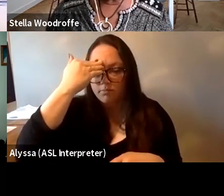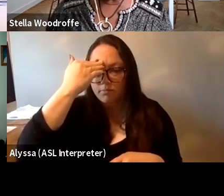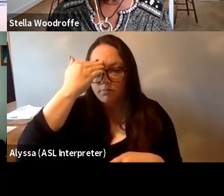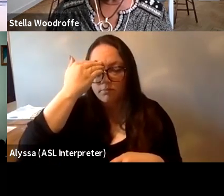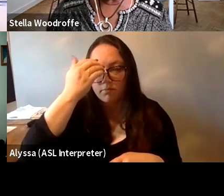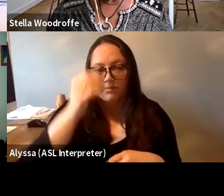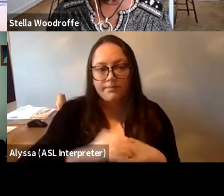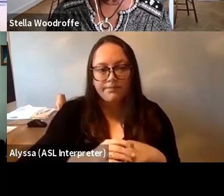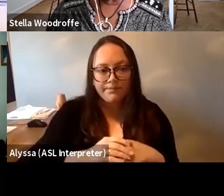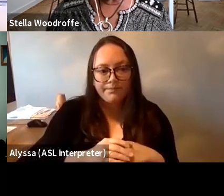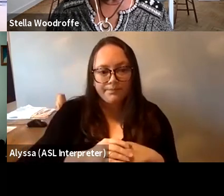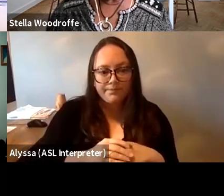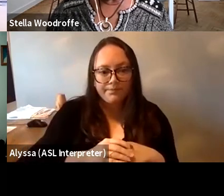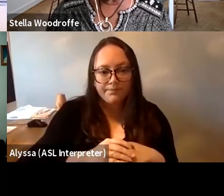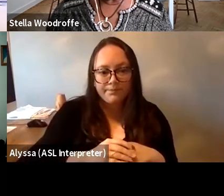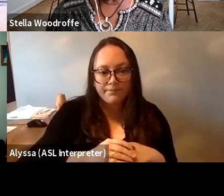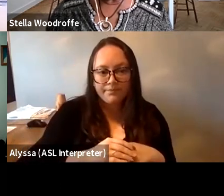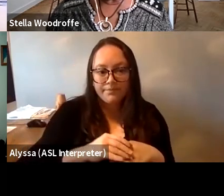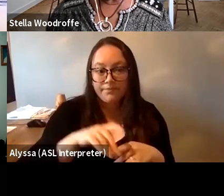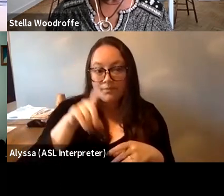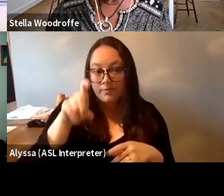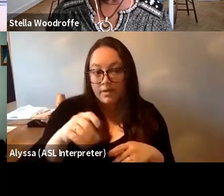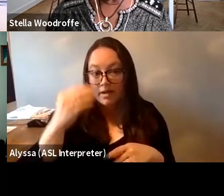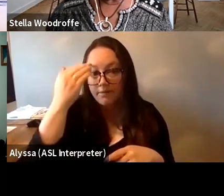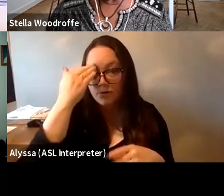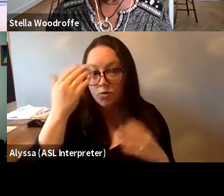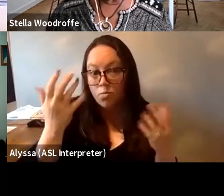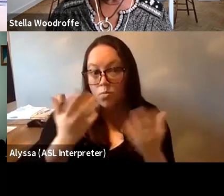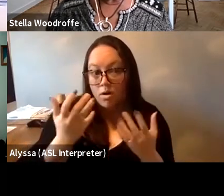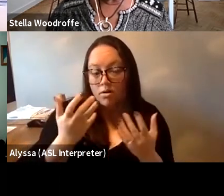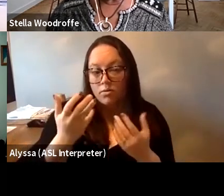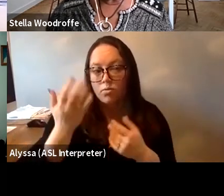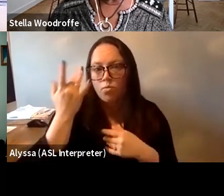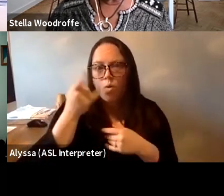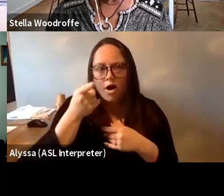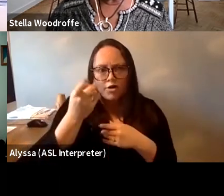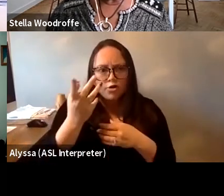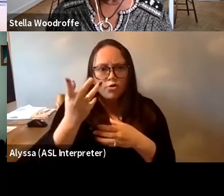is that why? Why are you in this world because most people today